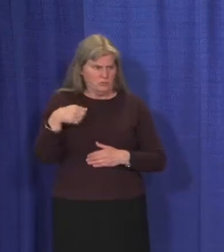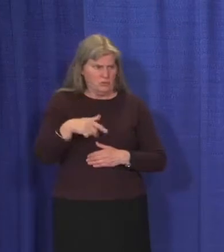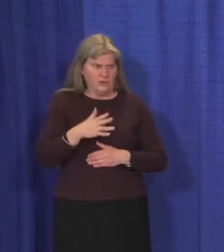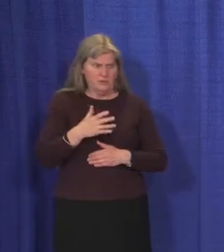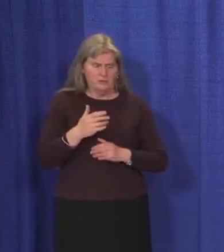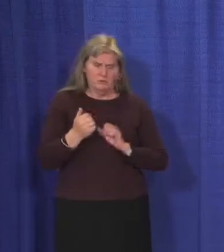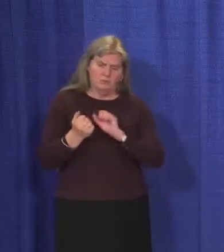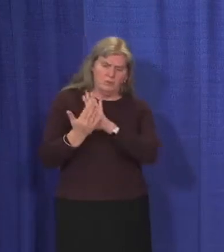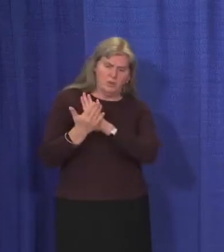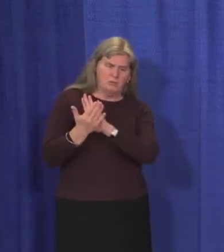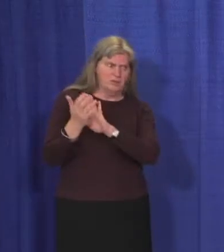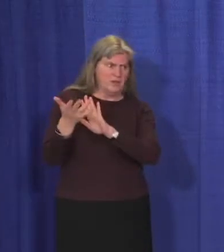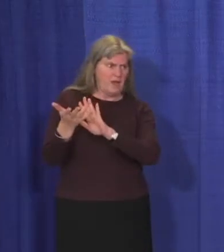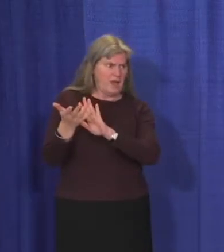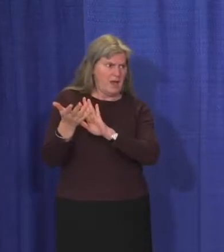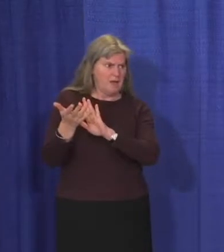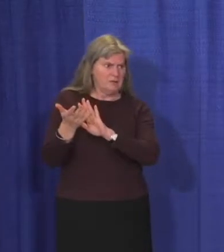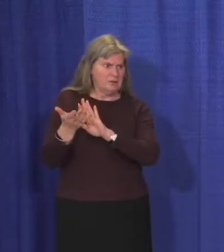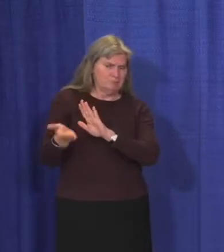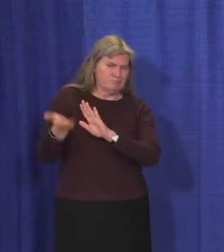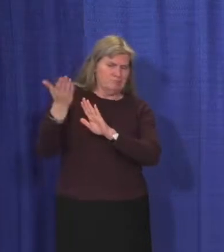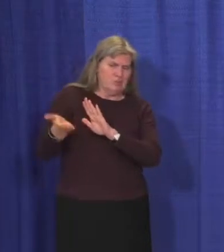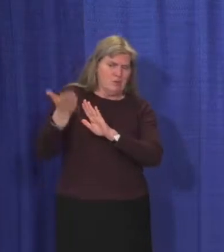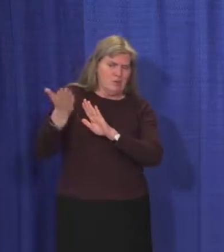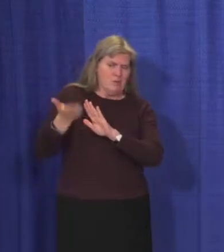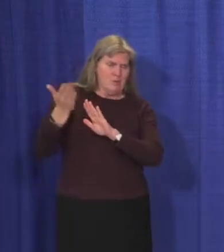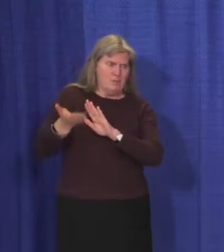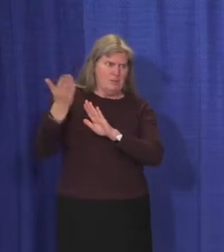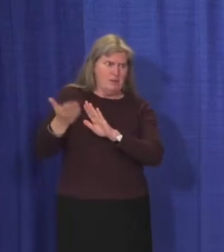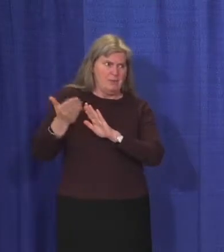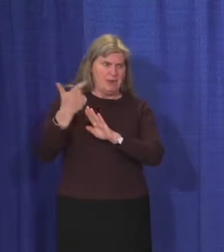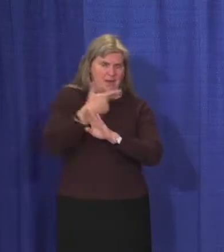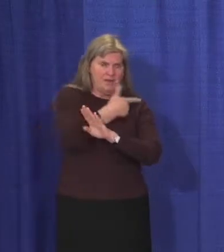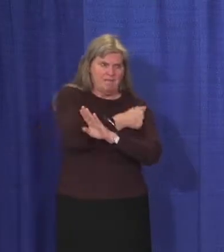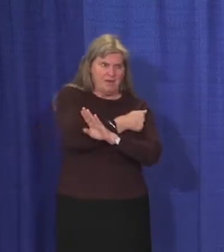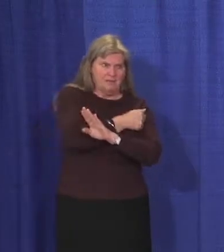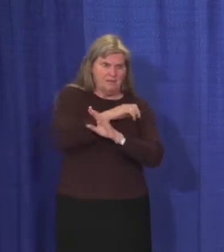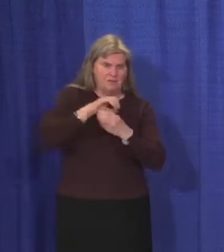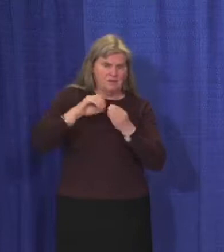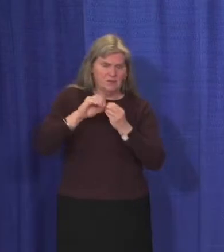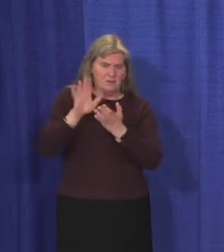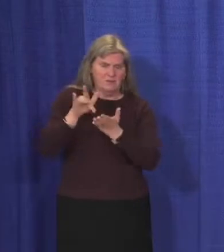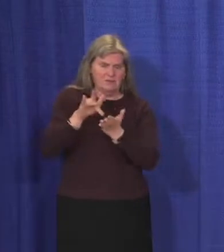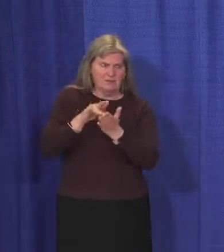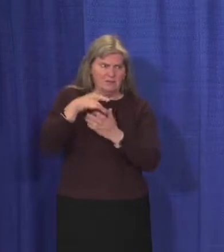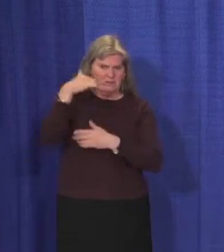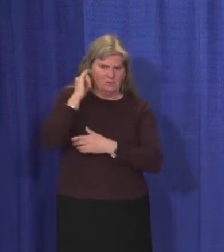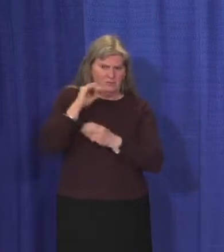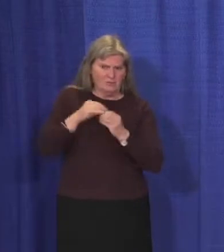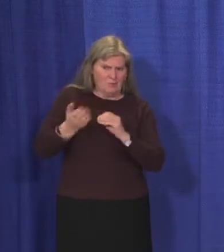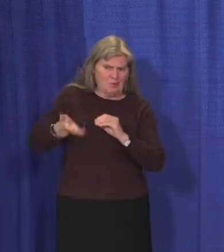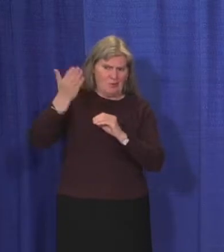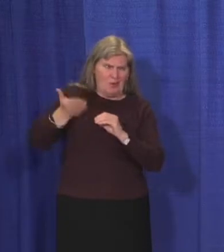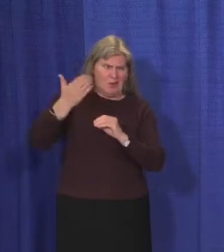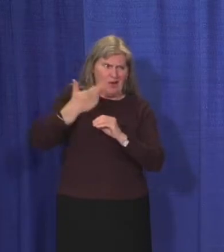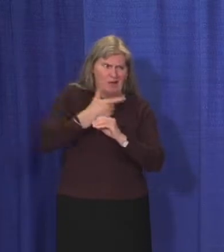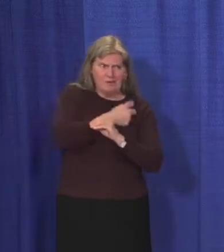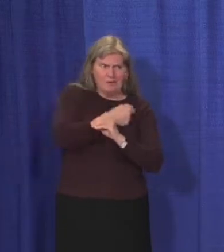address that to see those numbers co-opt specifically in that central Yukon region where